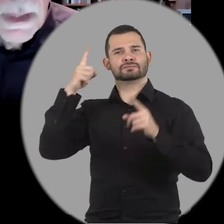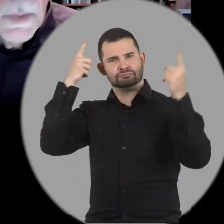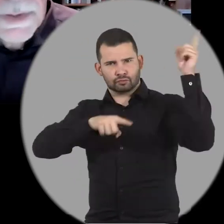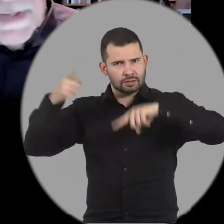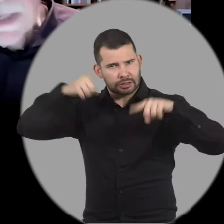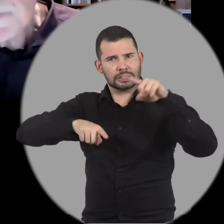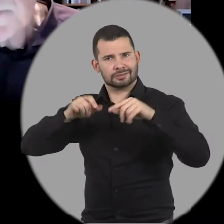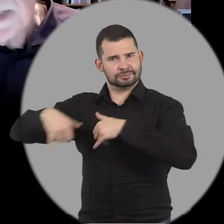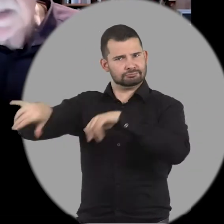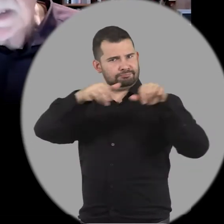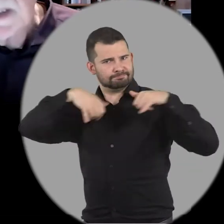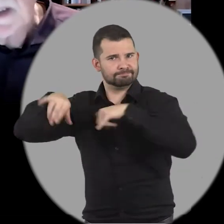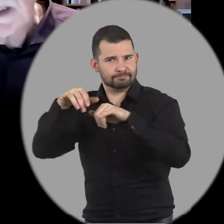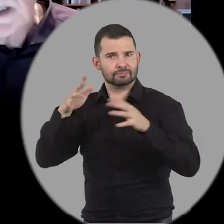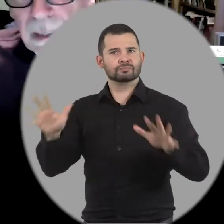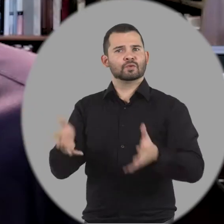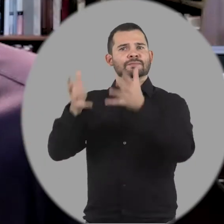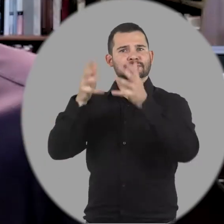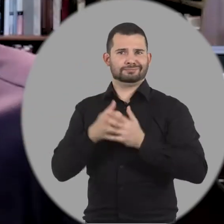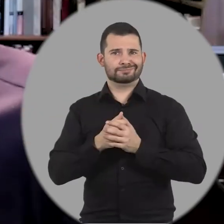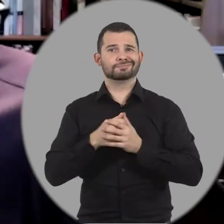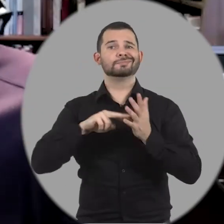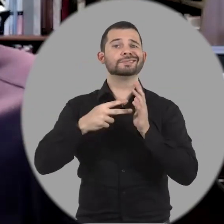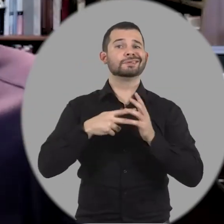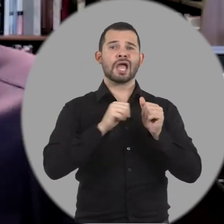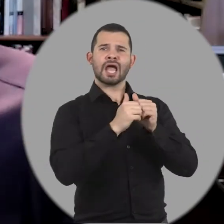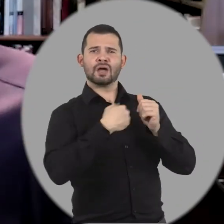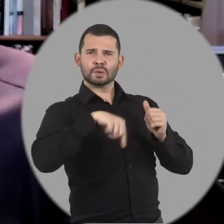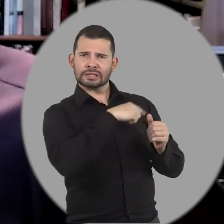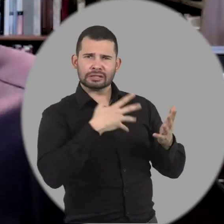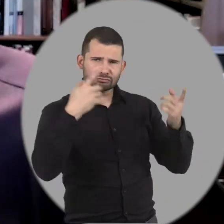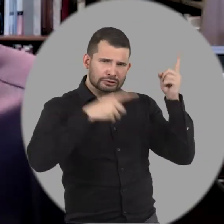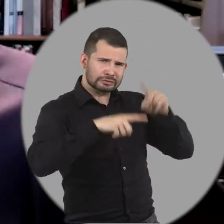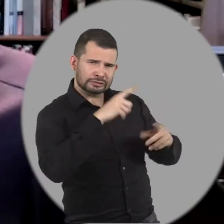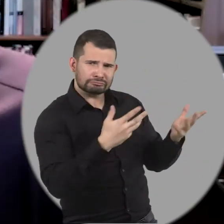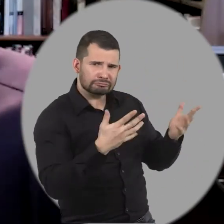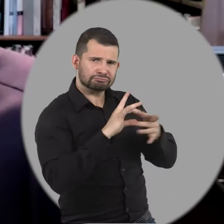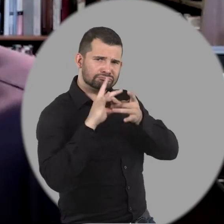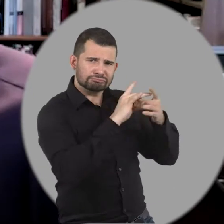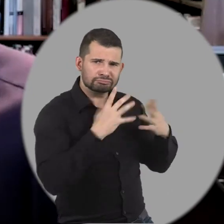Well, there's a number of things. But one is that we have to get beyond